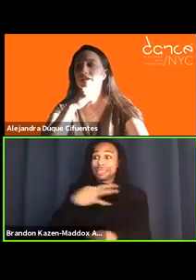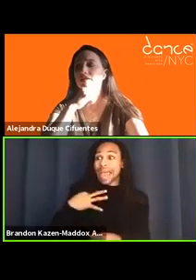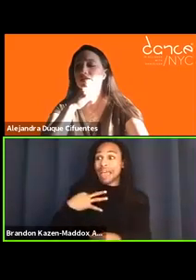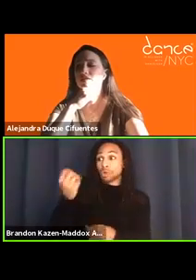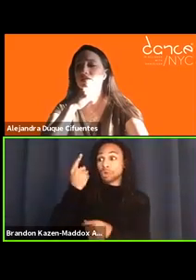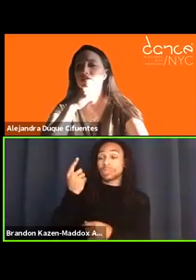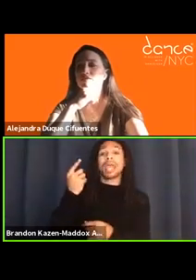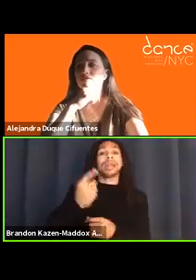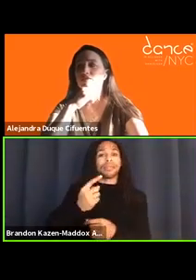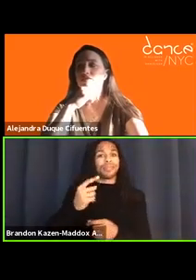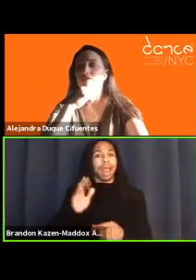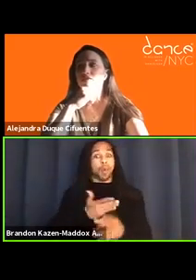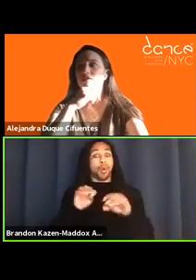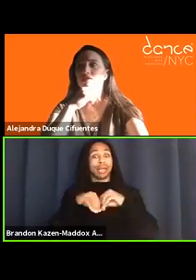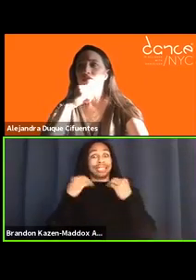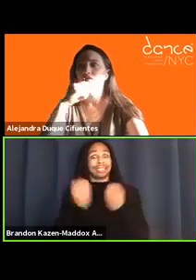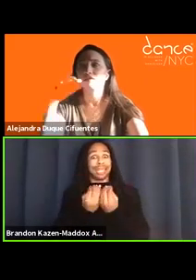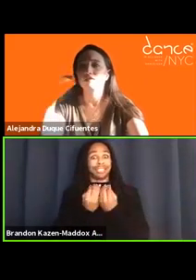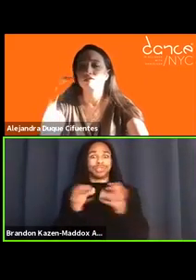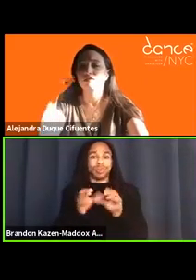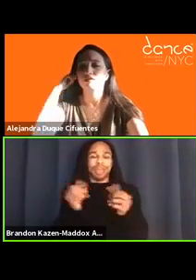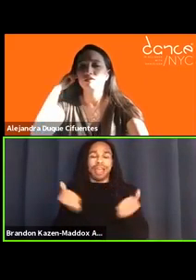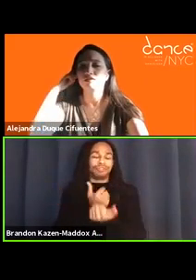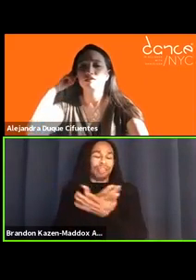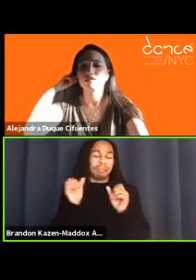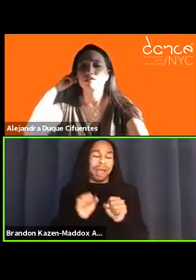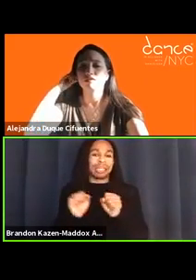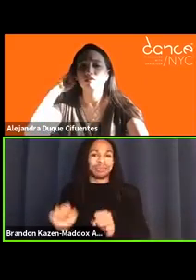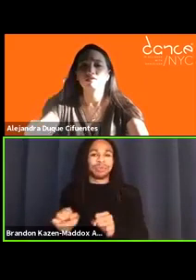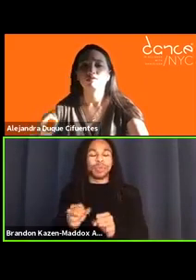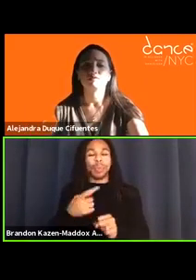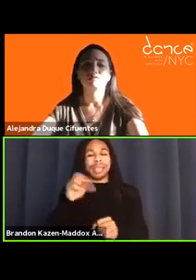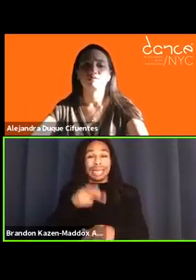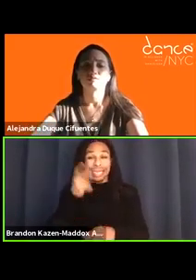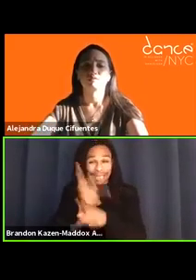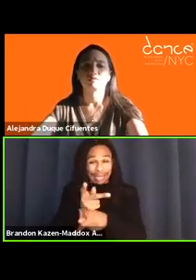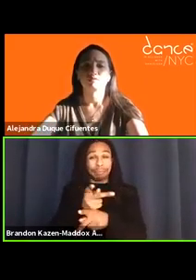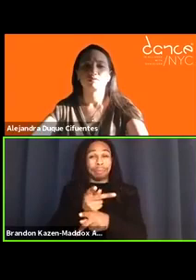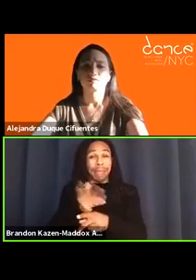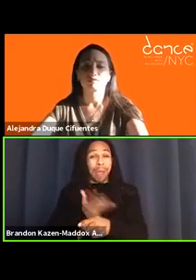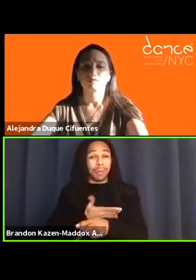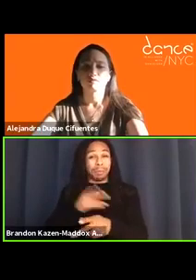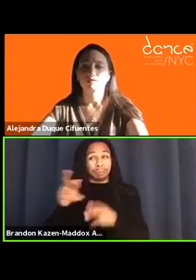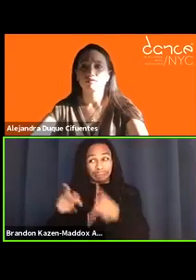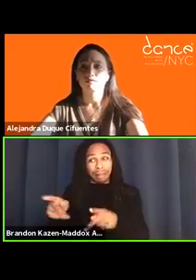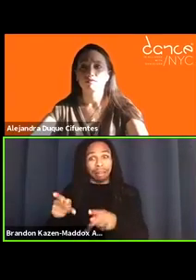people to share the anxieties or concerns they are having as professionals as organizations